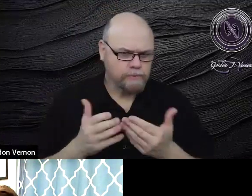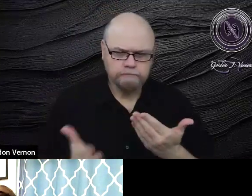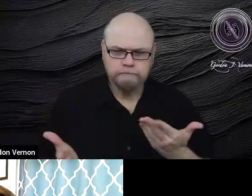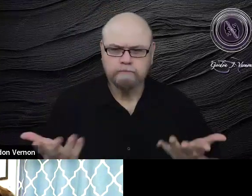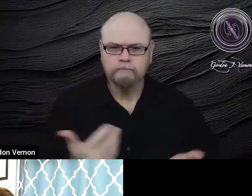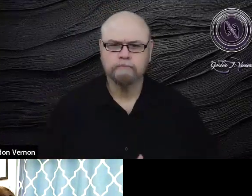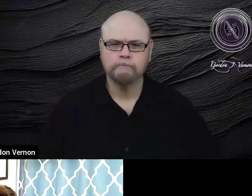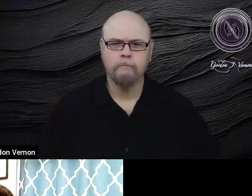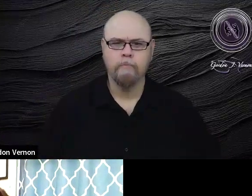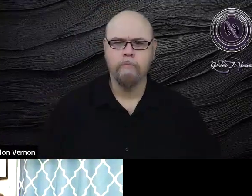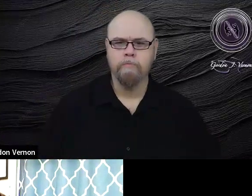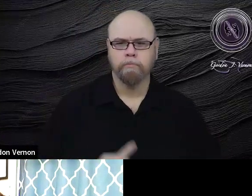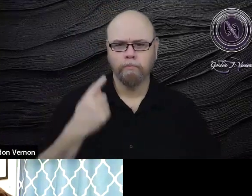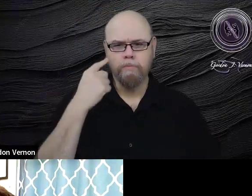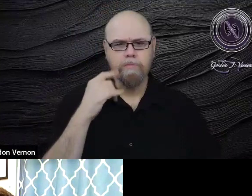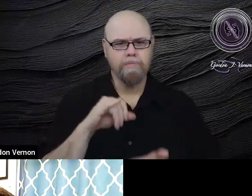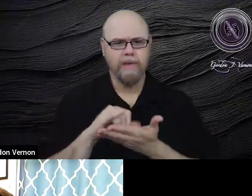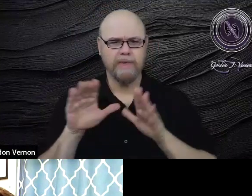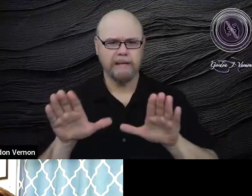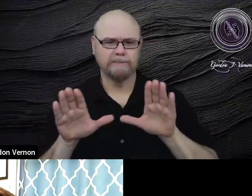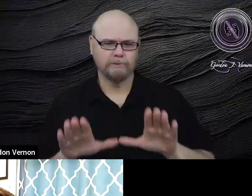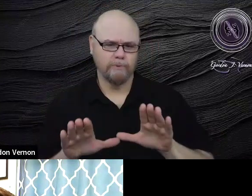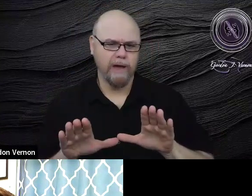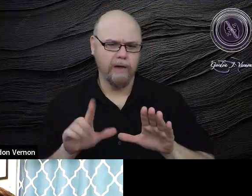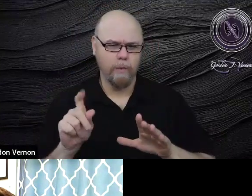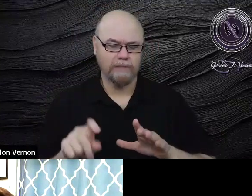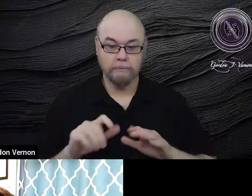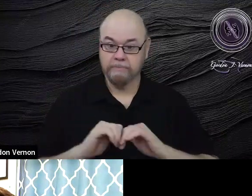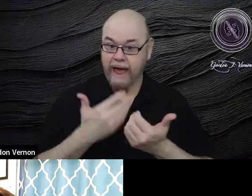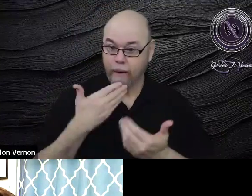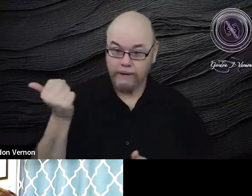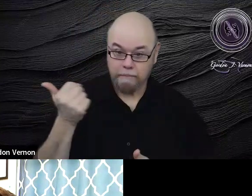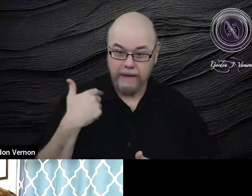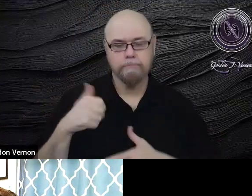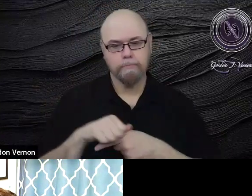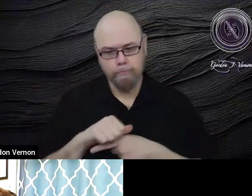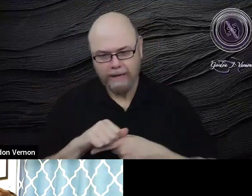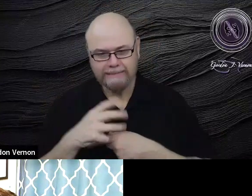with underrated hearing noise. And older age correlates with decreasing